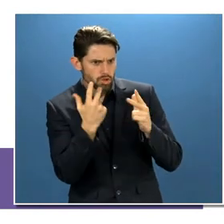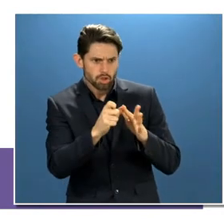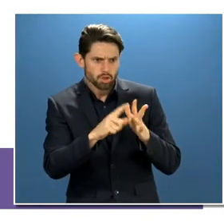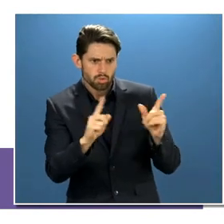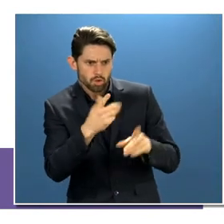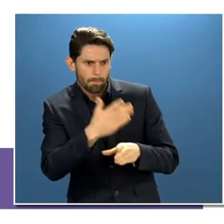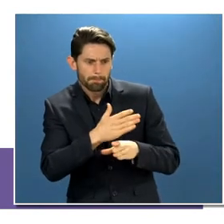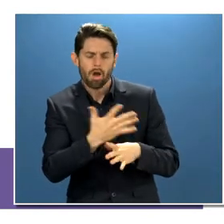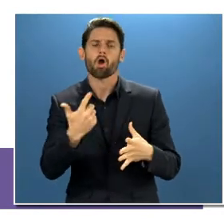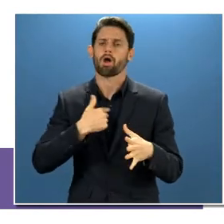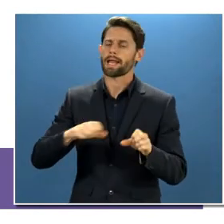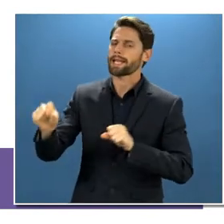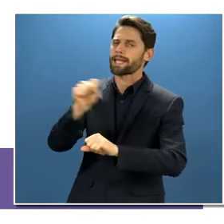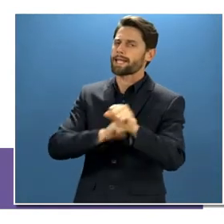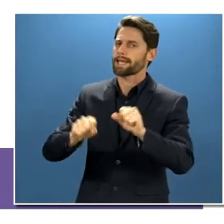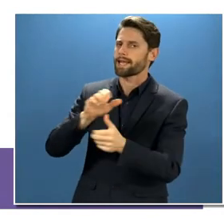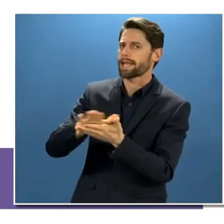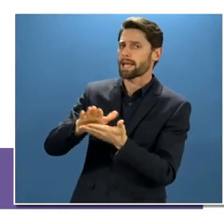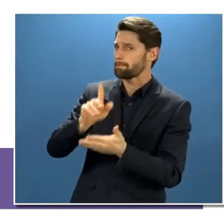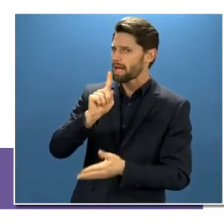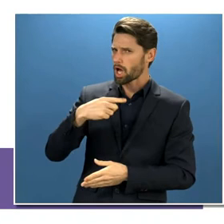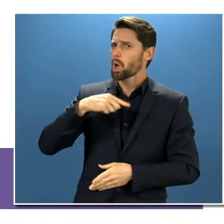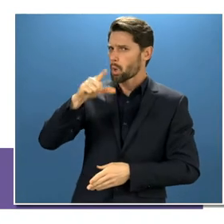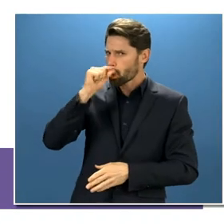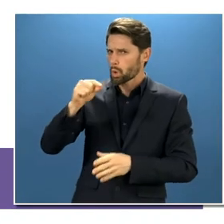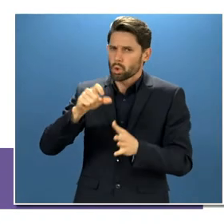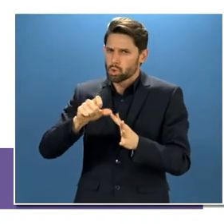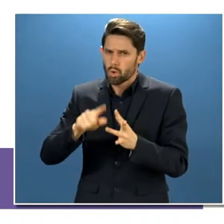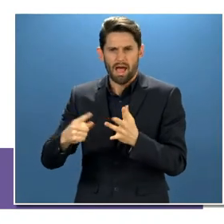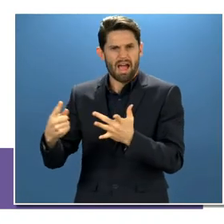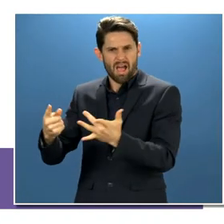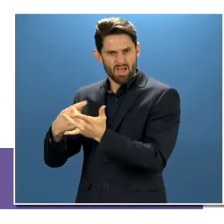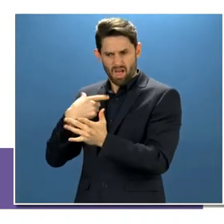Cleaning and that, but I was capable of doing more.